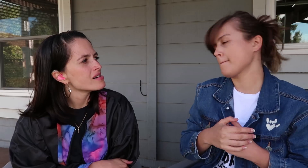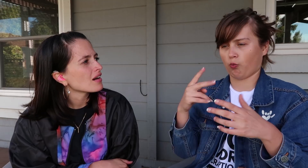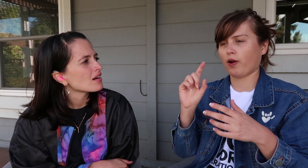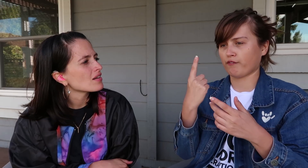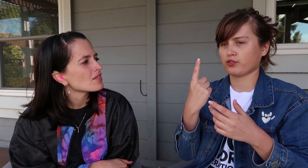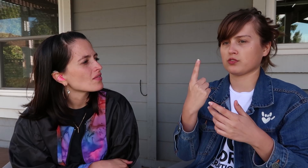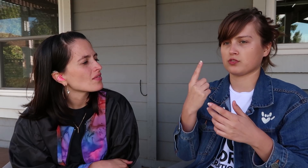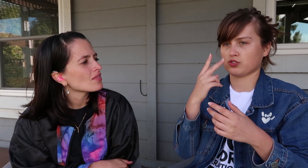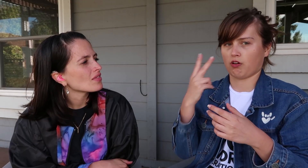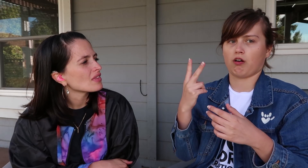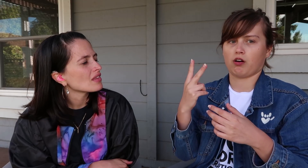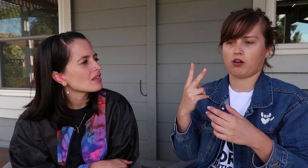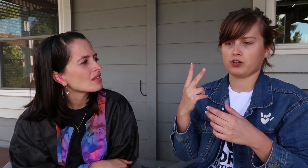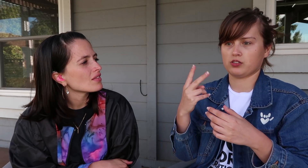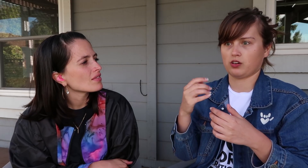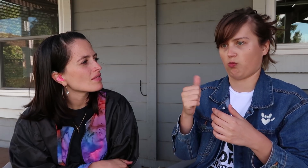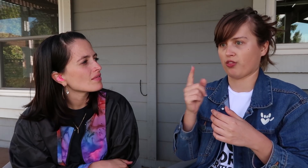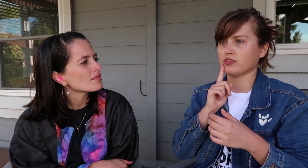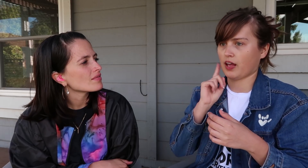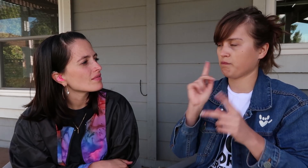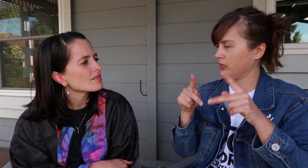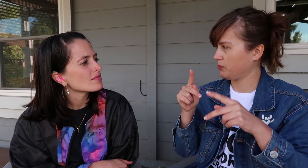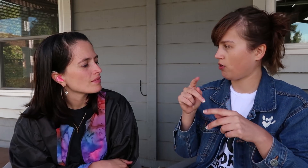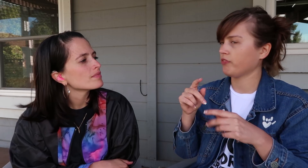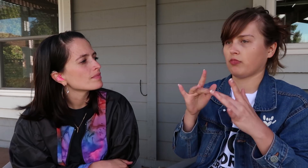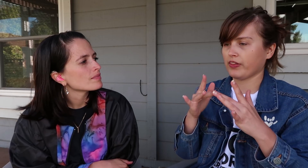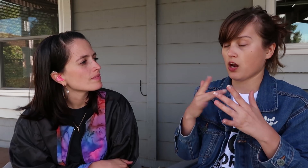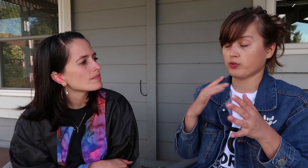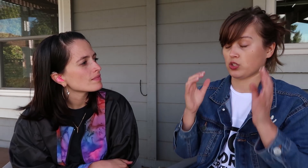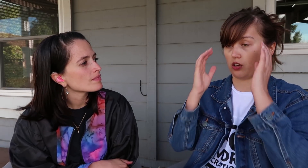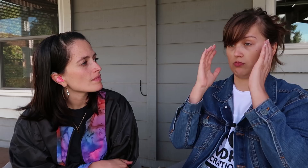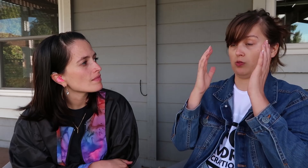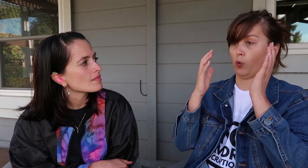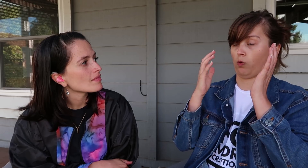When I saw other deaf people on the Internet for the first time, I was like, whoa.